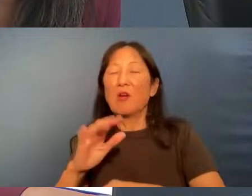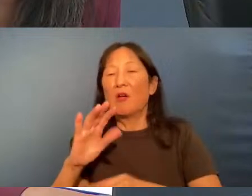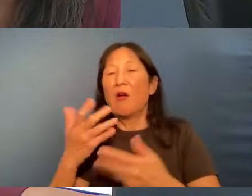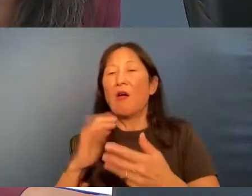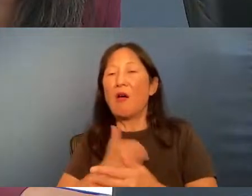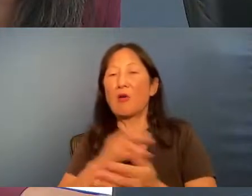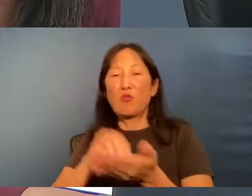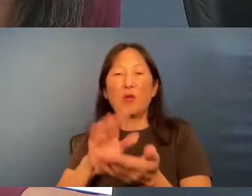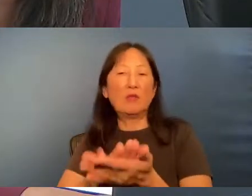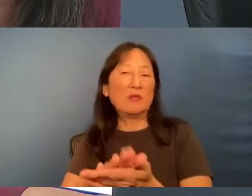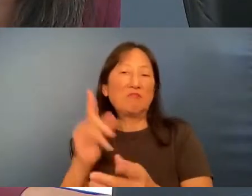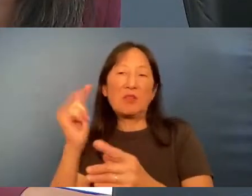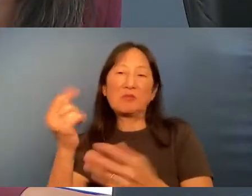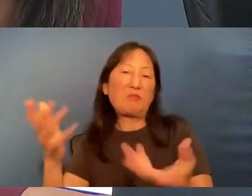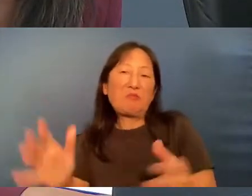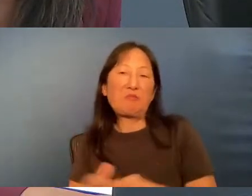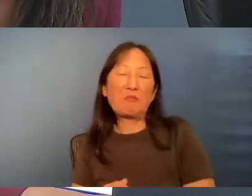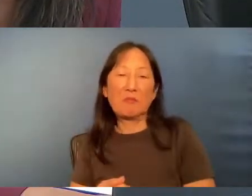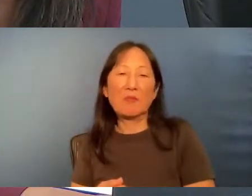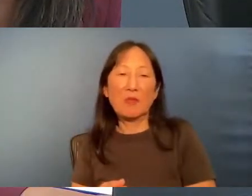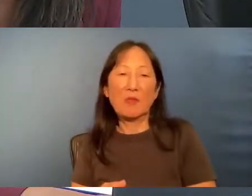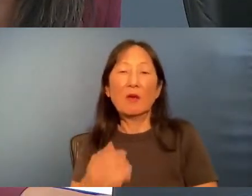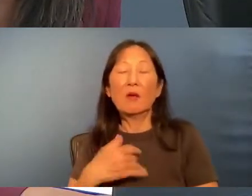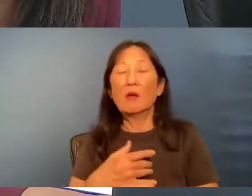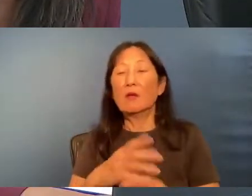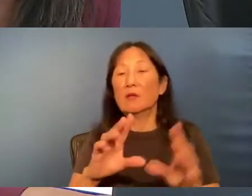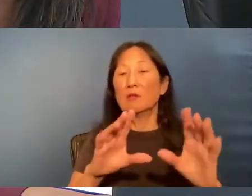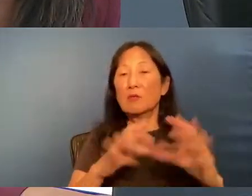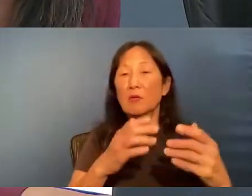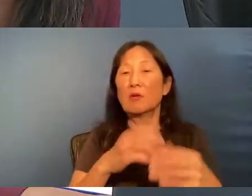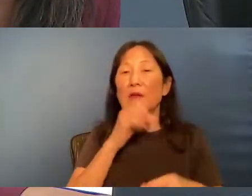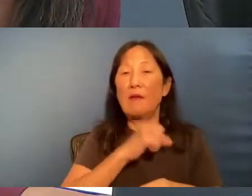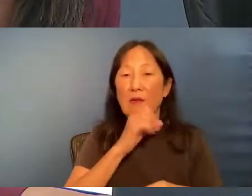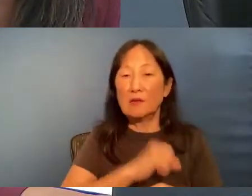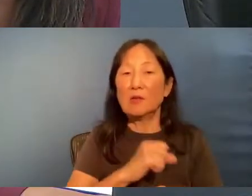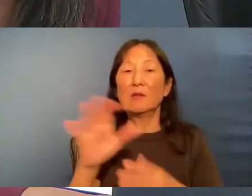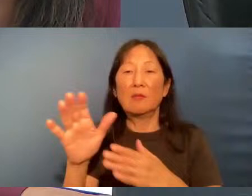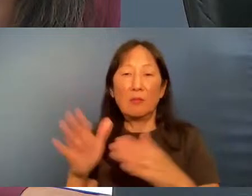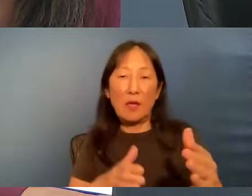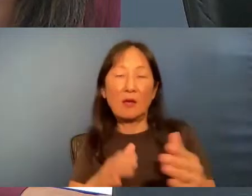and support from the executive office on aging, Oahu Metropolitan Planning Organization, A A RP, Hawaii.